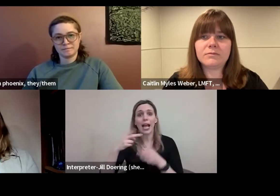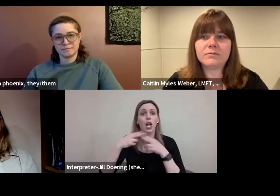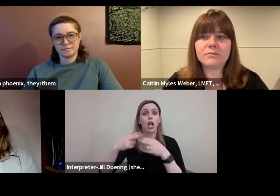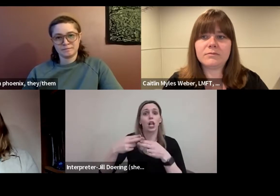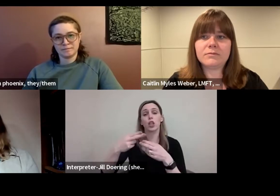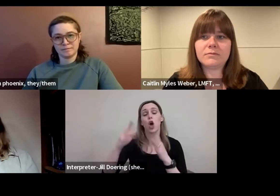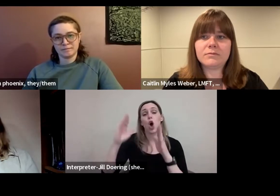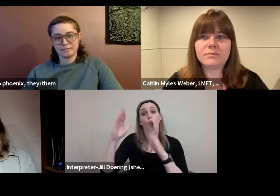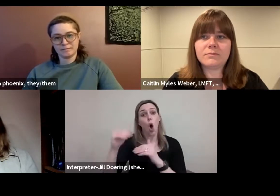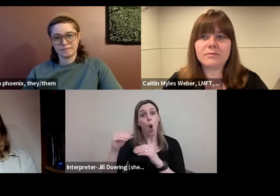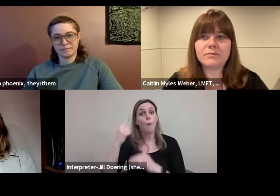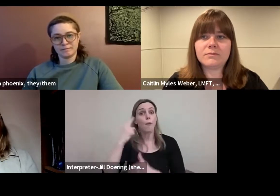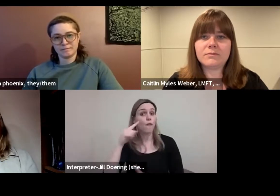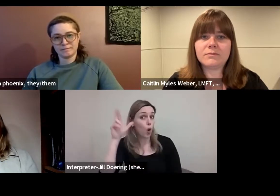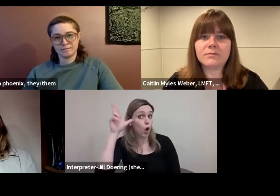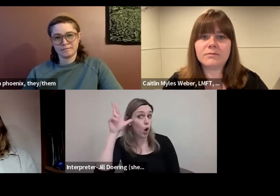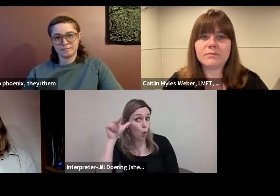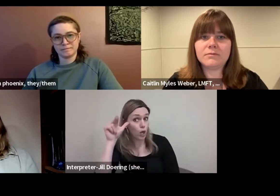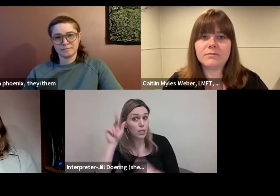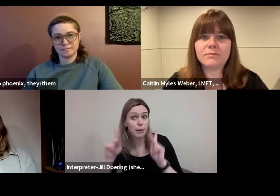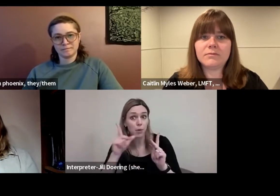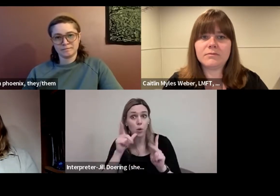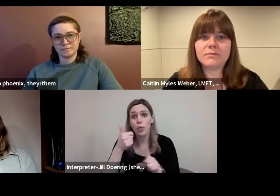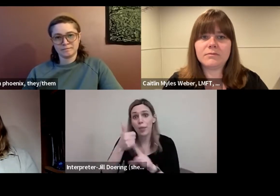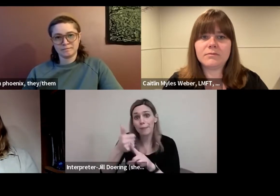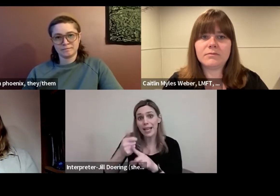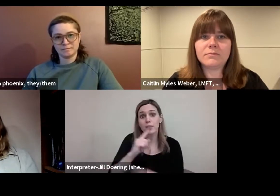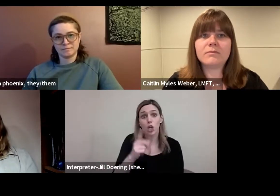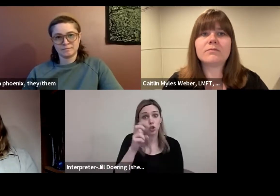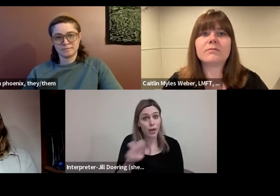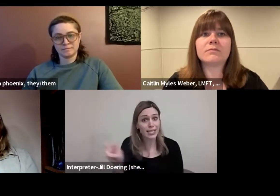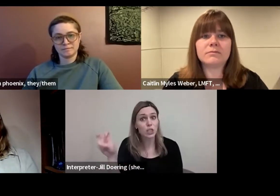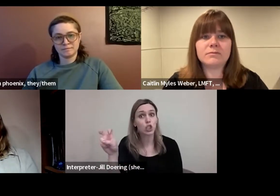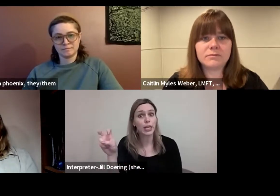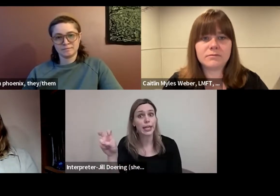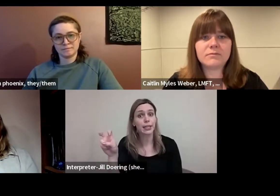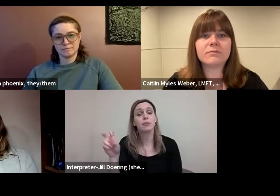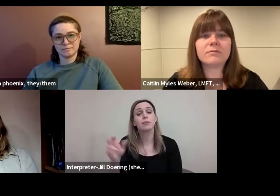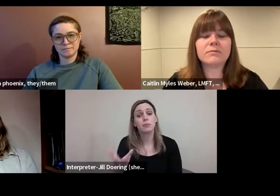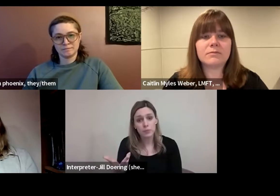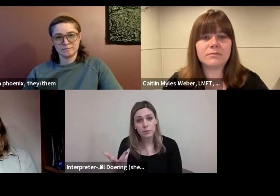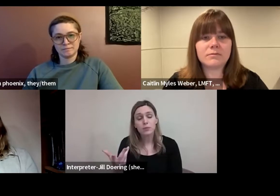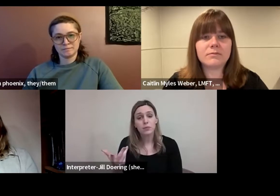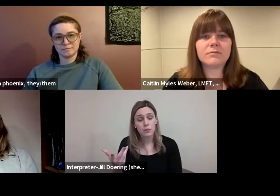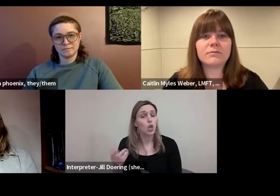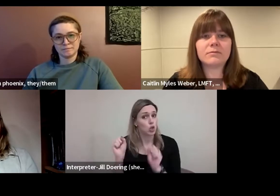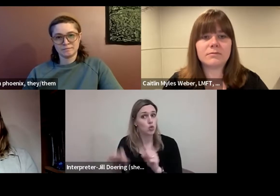the transitioning and things like that, they're... Right, you can find 'em there.